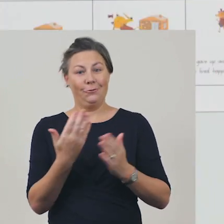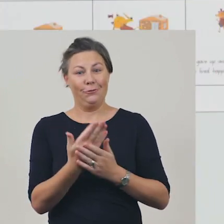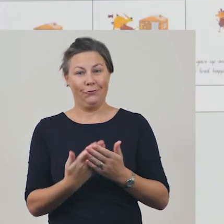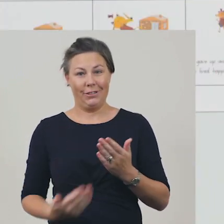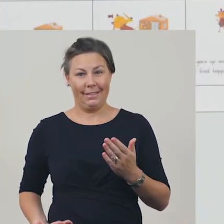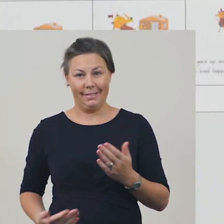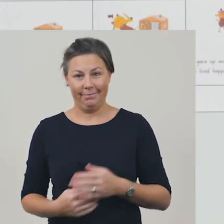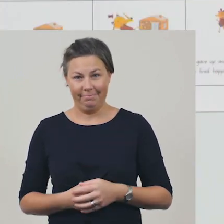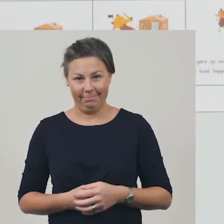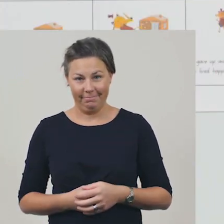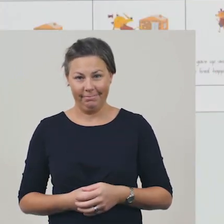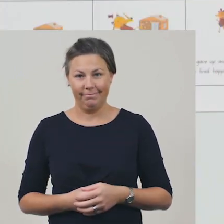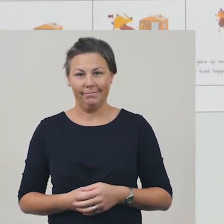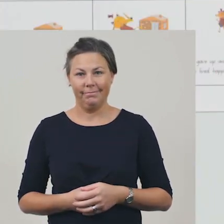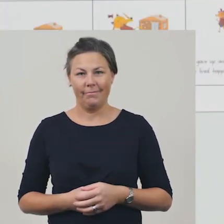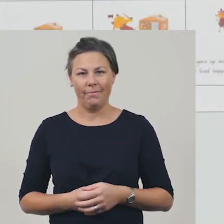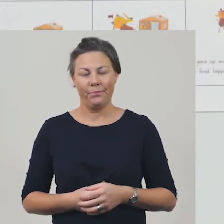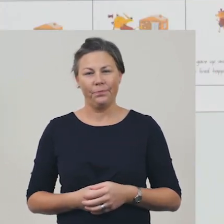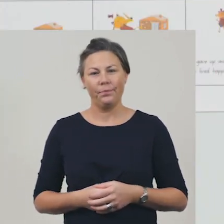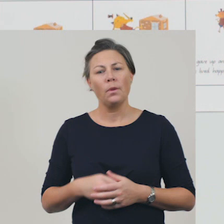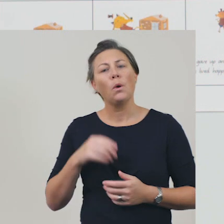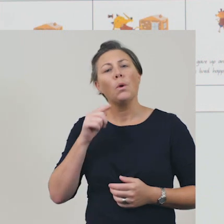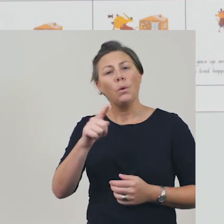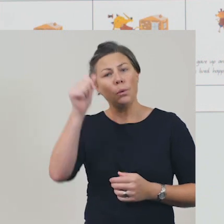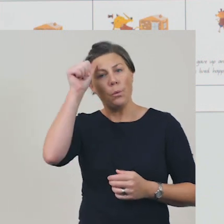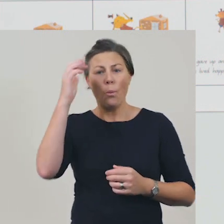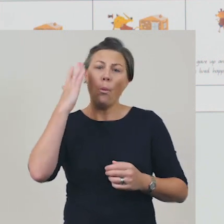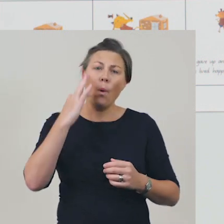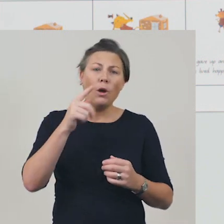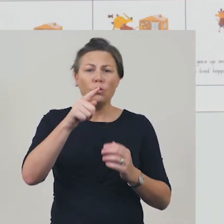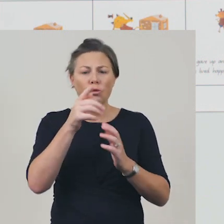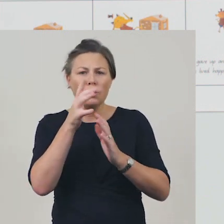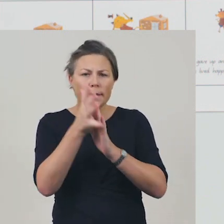After we read a story, we can show our understanding by retelling.